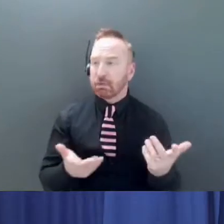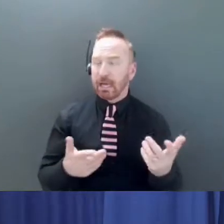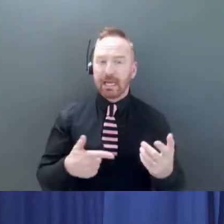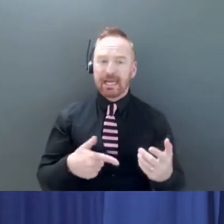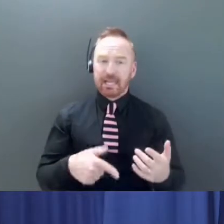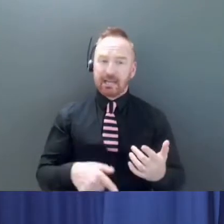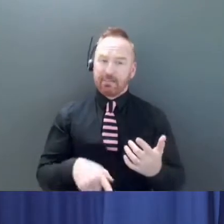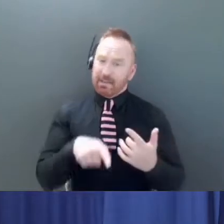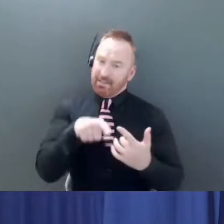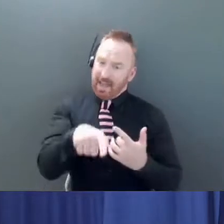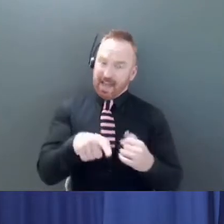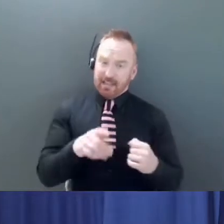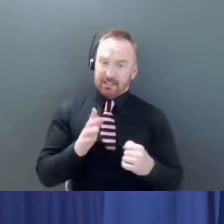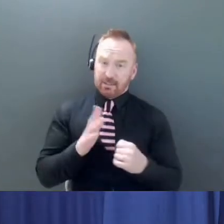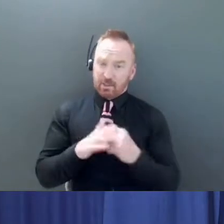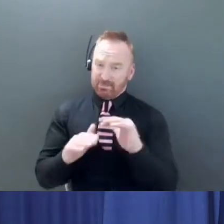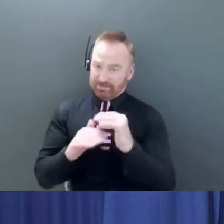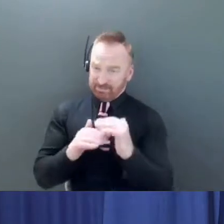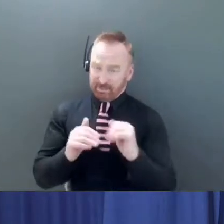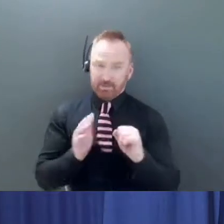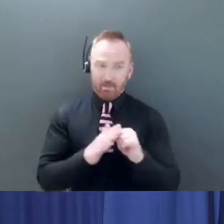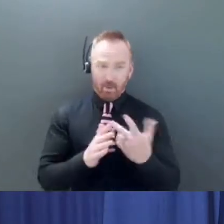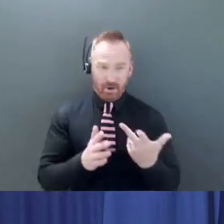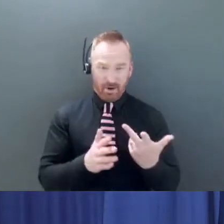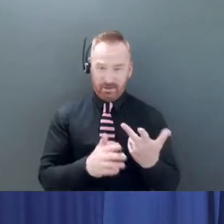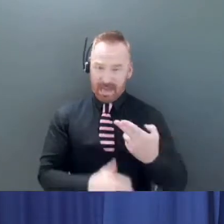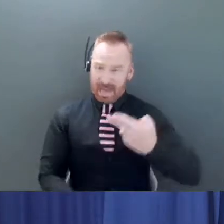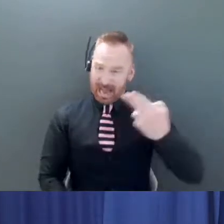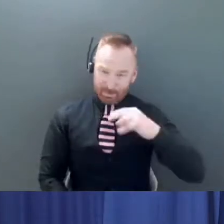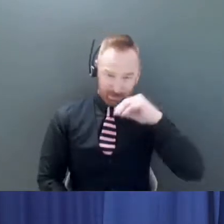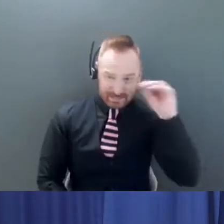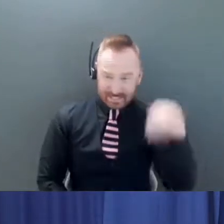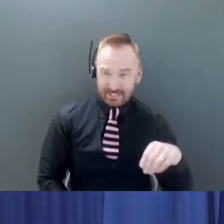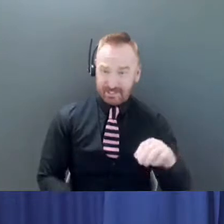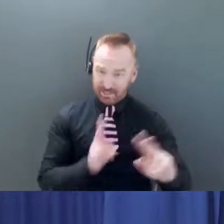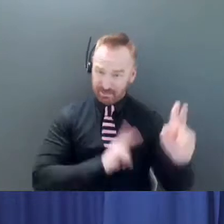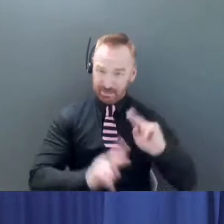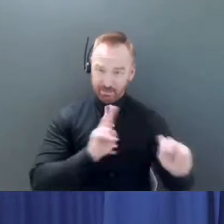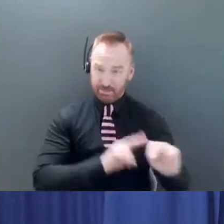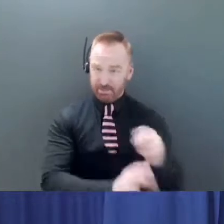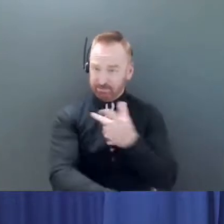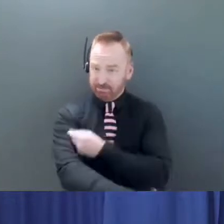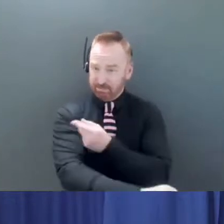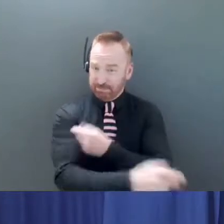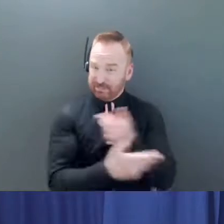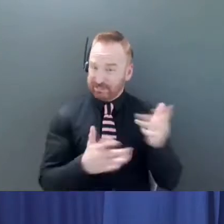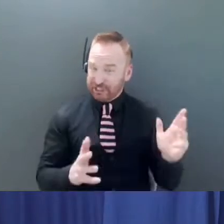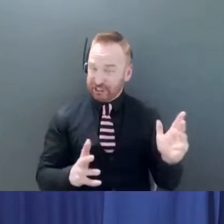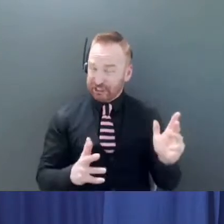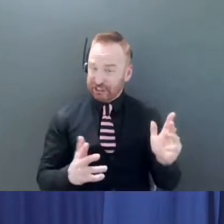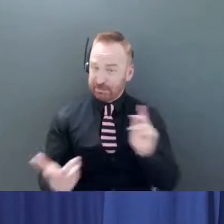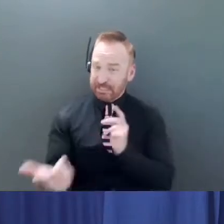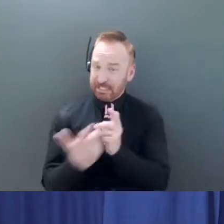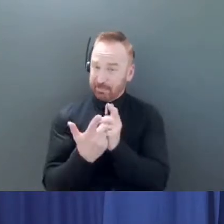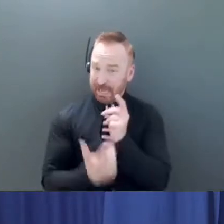such as hours -- such as ours. Does this mean we are taking on added risk? No matter what we do, we are